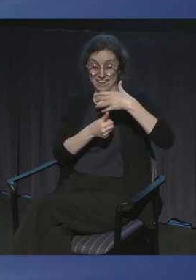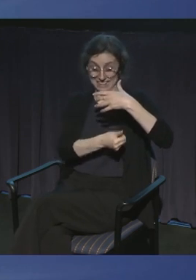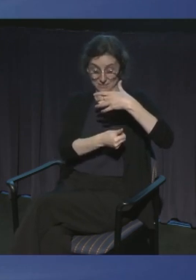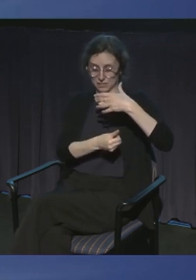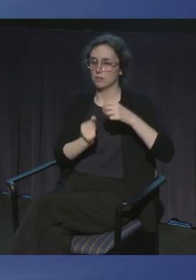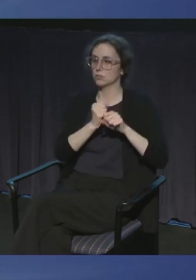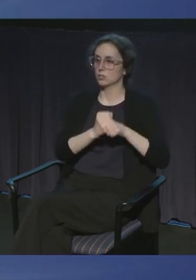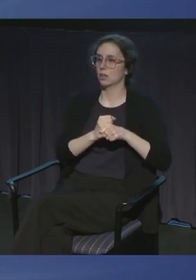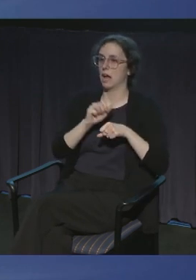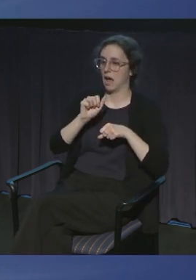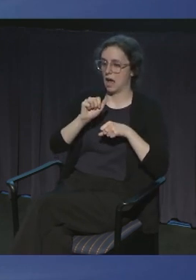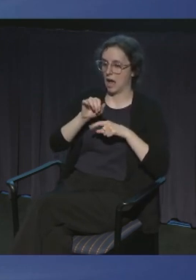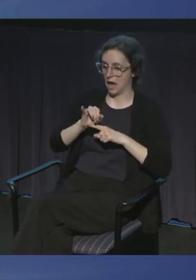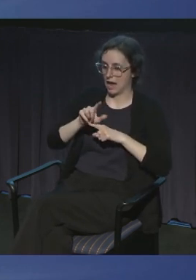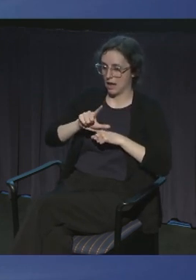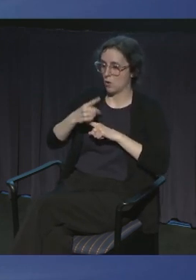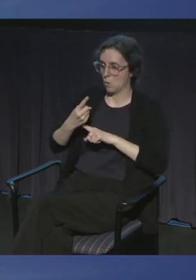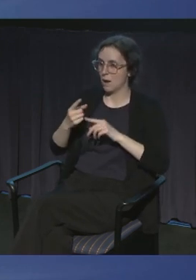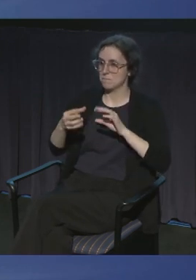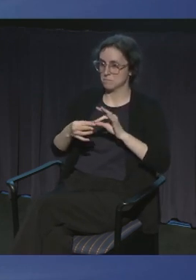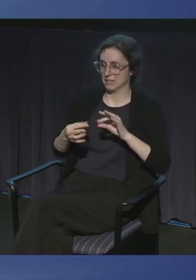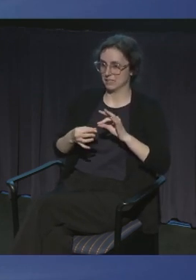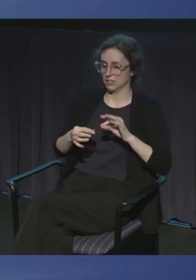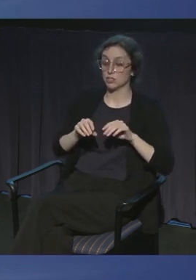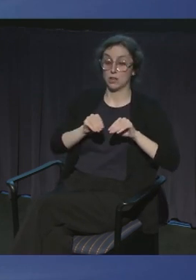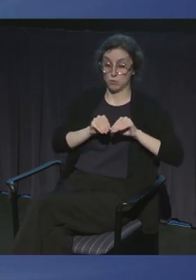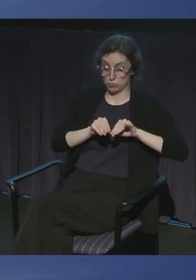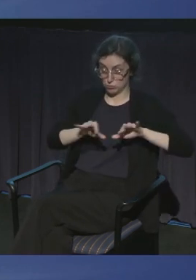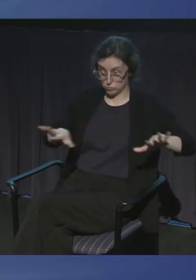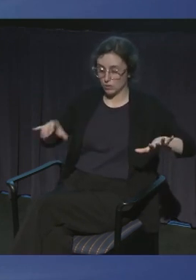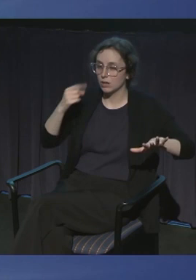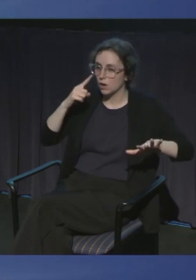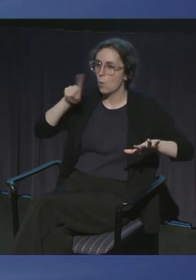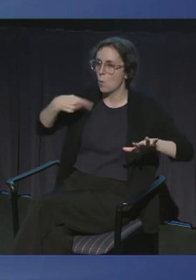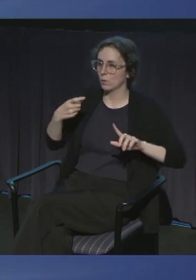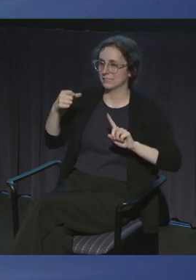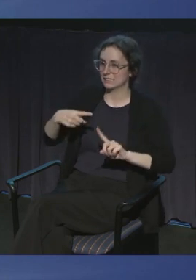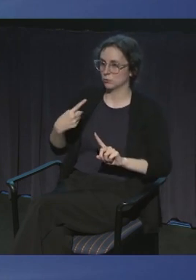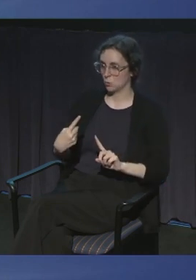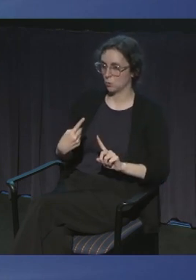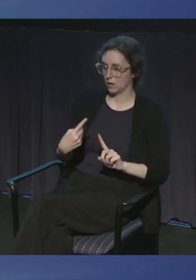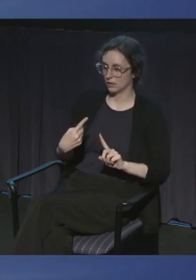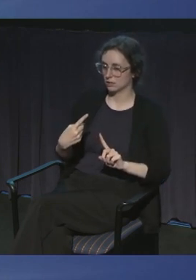COME DOWN HERE. WHEN THE CELLS ARE INFECTED THEY PRODUCE IL-1 MESSAGE BUT ONLY REQUIRES